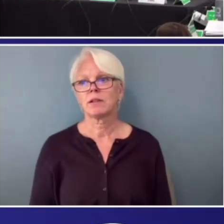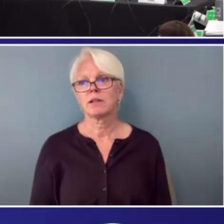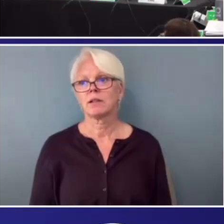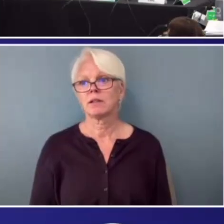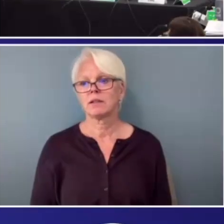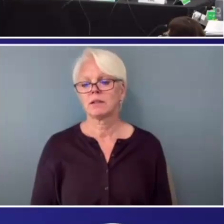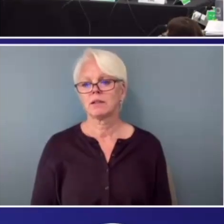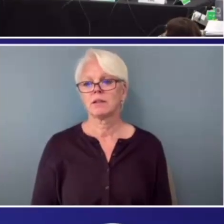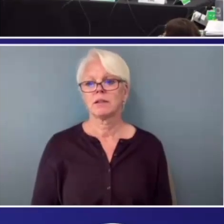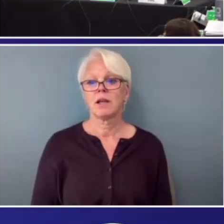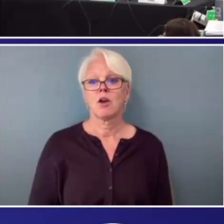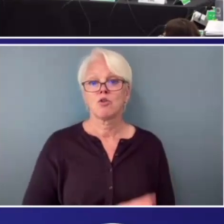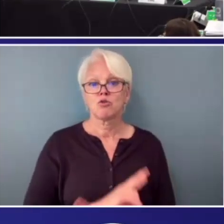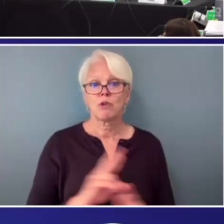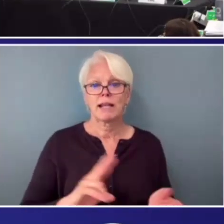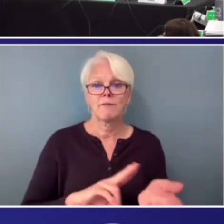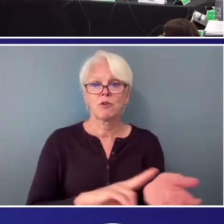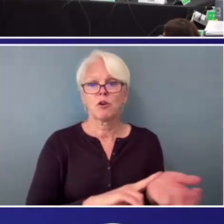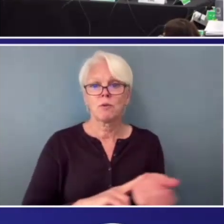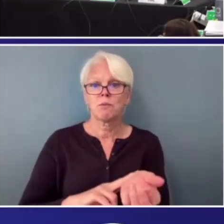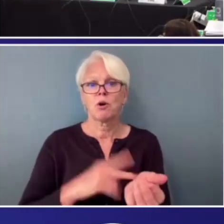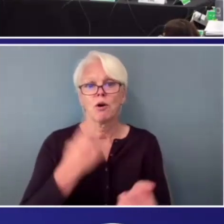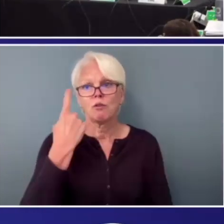Are we ready for pulse? Check for 219.